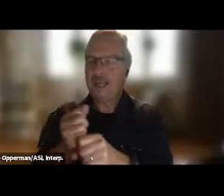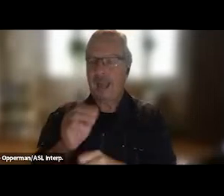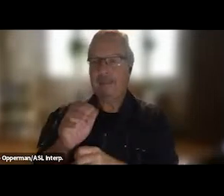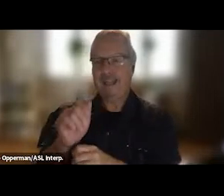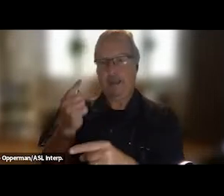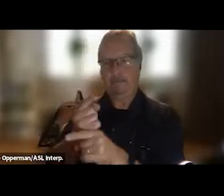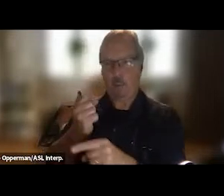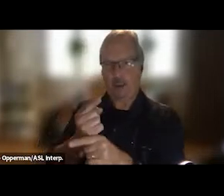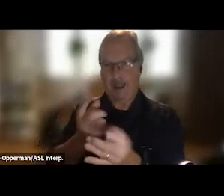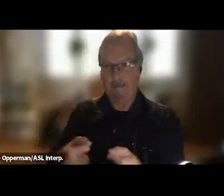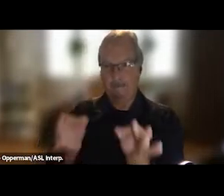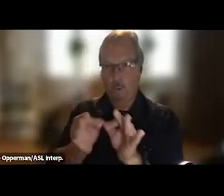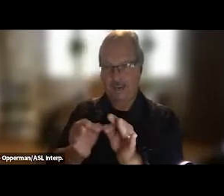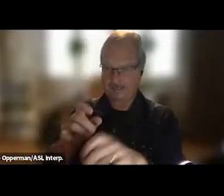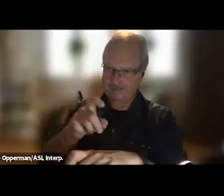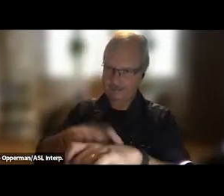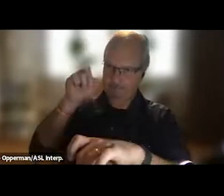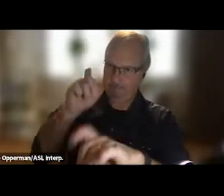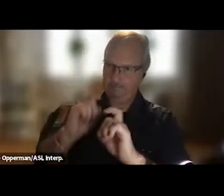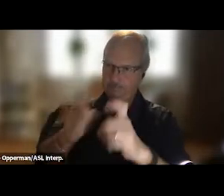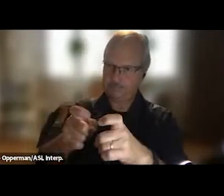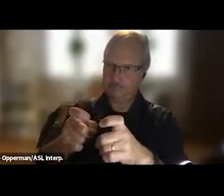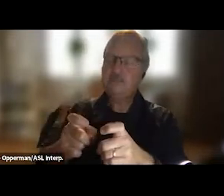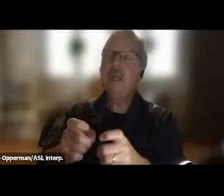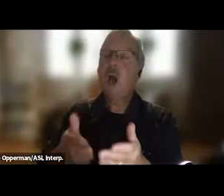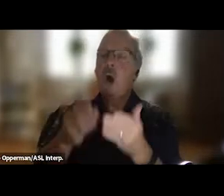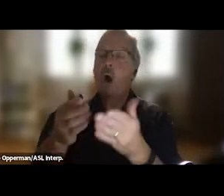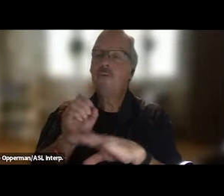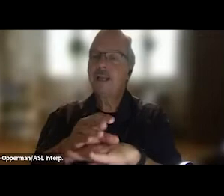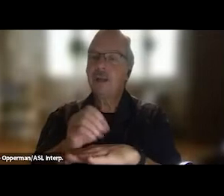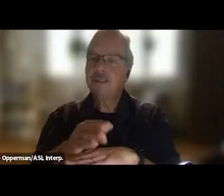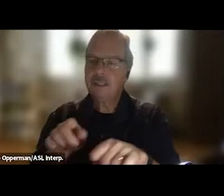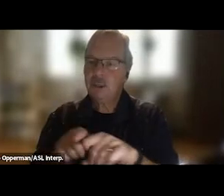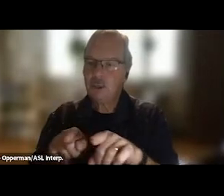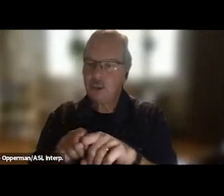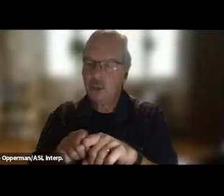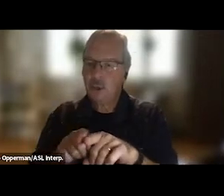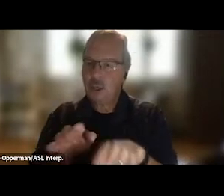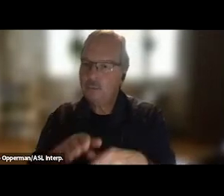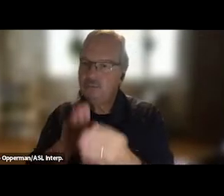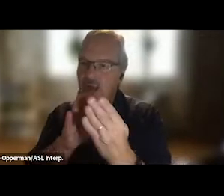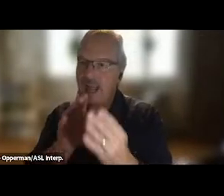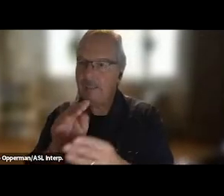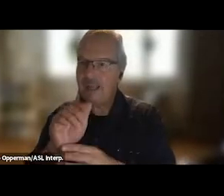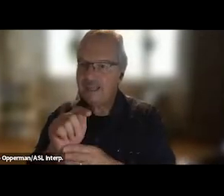and importantly, in a timely manner and offered counseling. Addressing diversion of MAT medication,